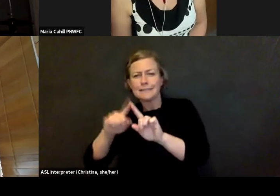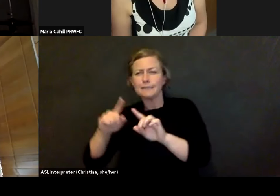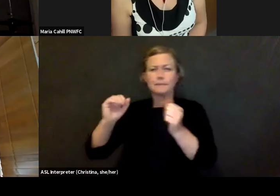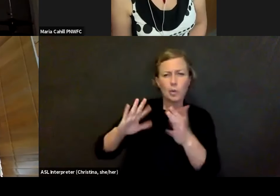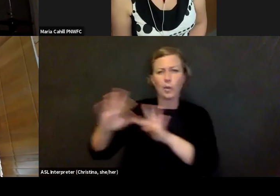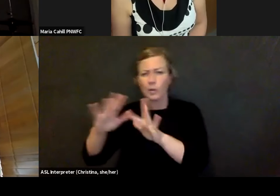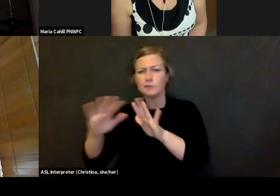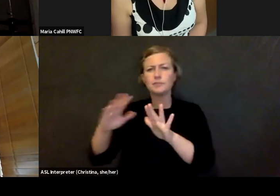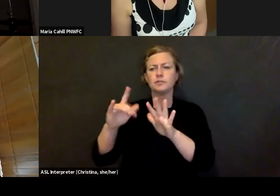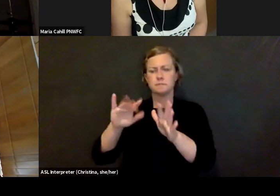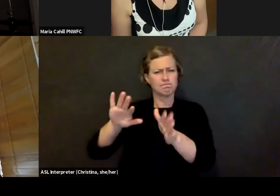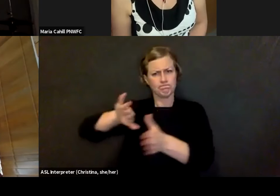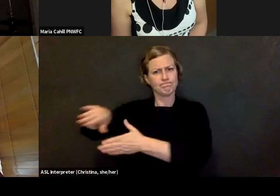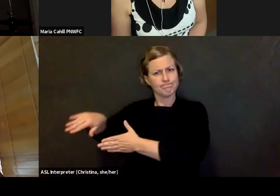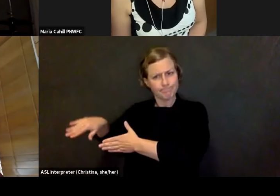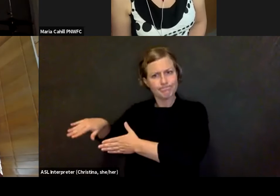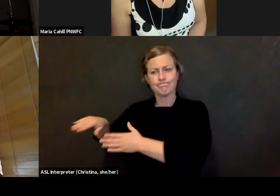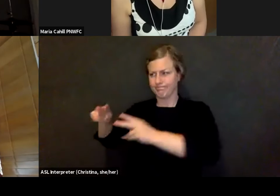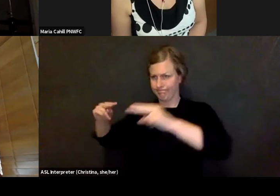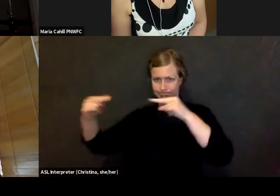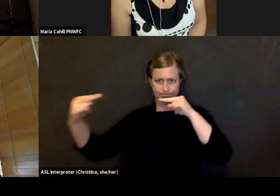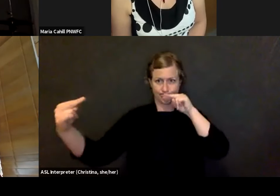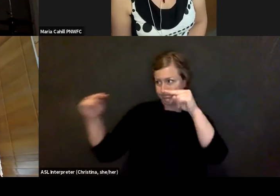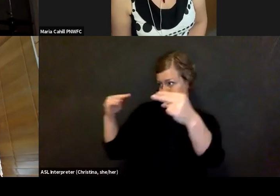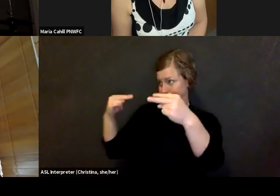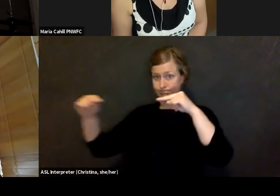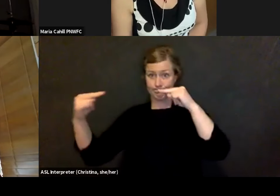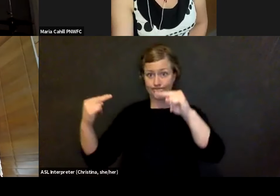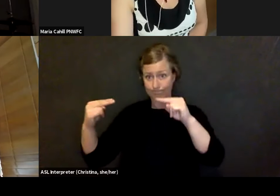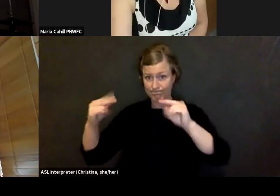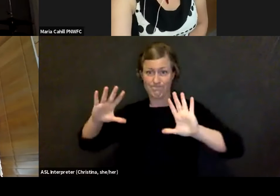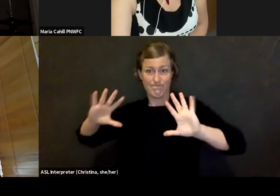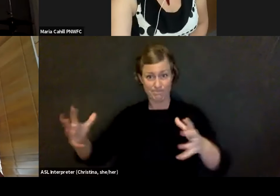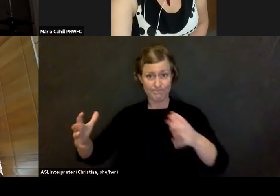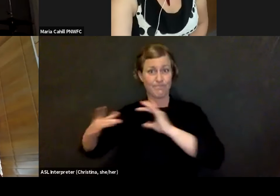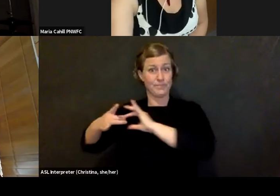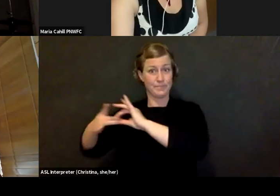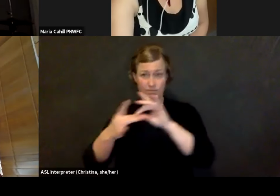that, you know, that can sometimes spark up whenever there's intermingling of groups and we really do